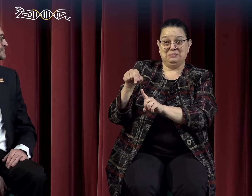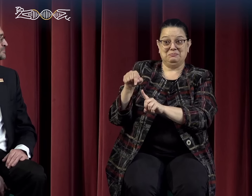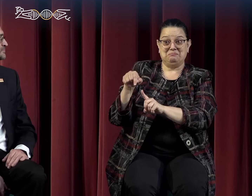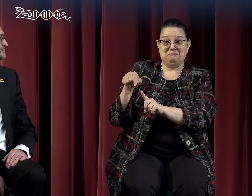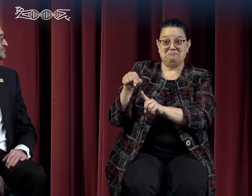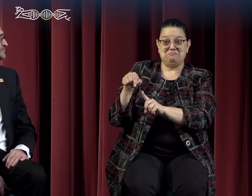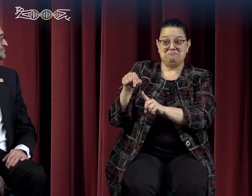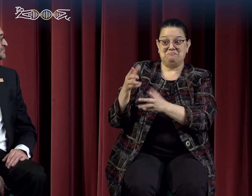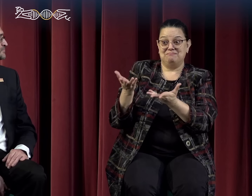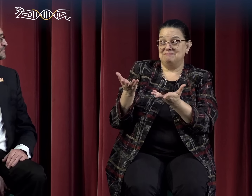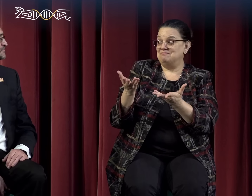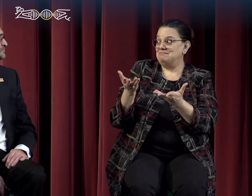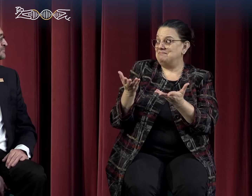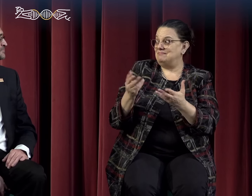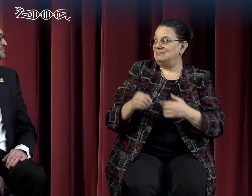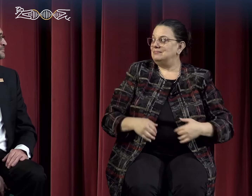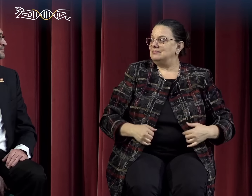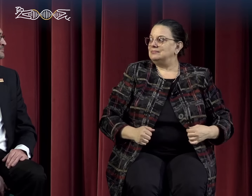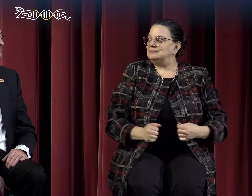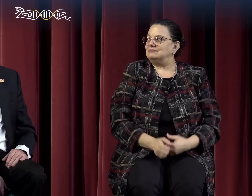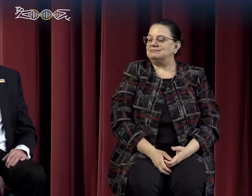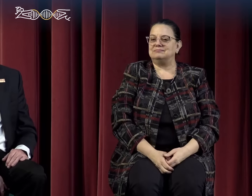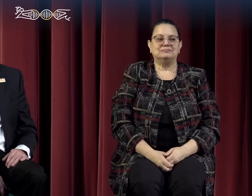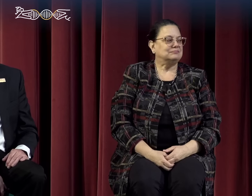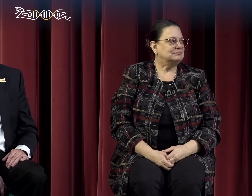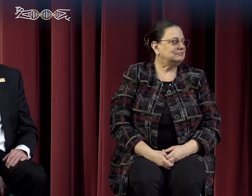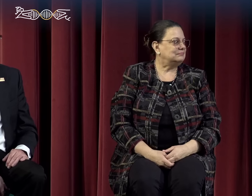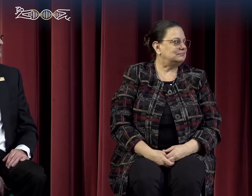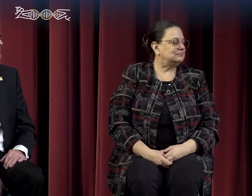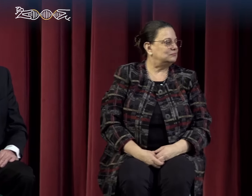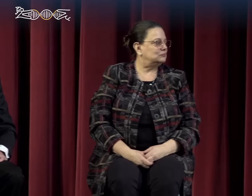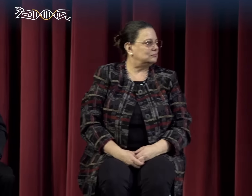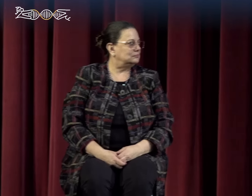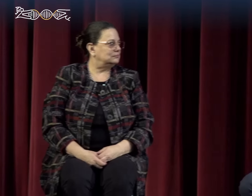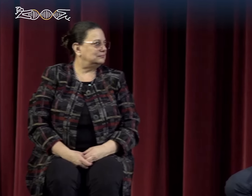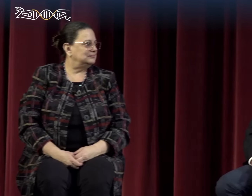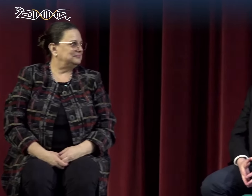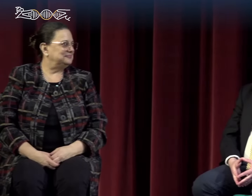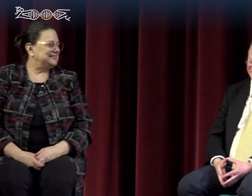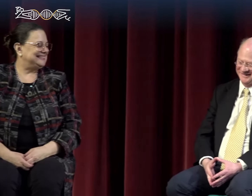If Deaf people who have more resources no longer exist what will happen for